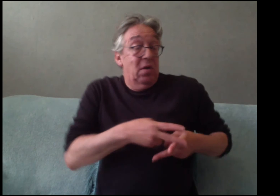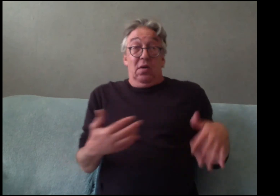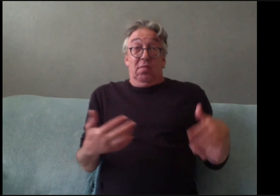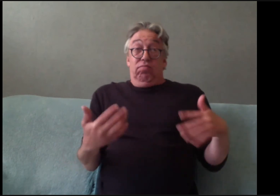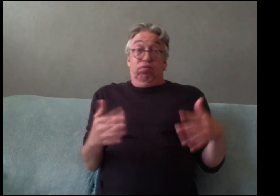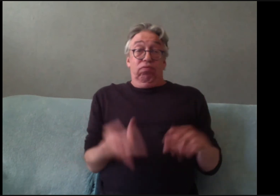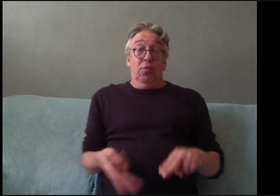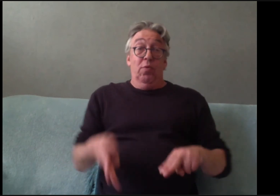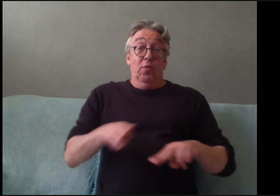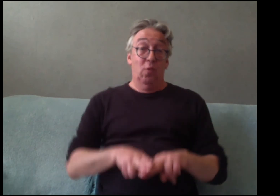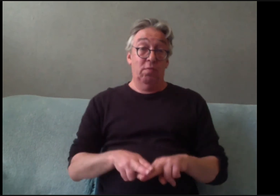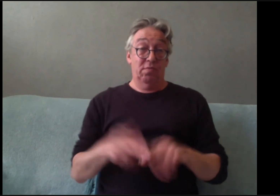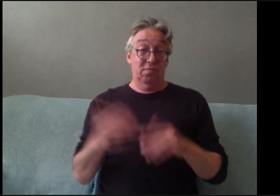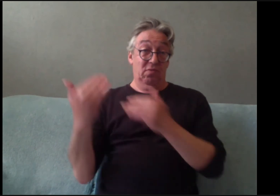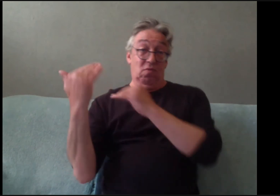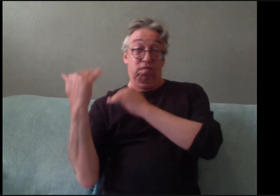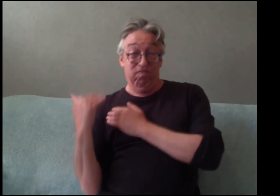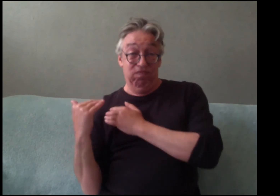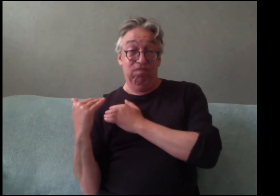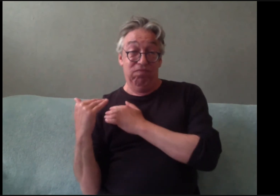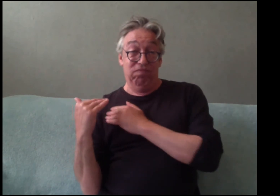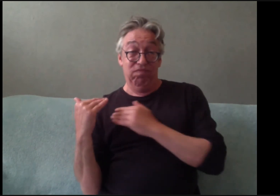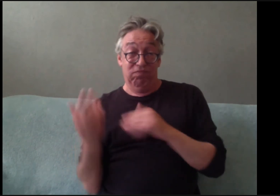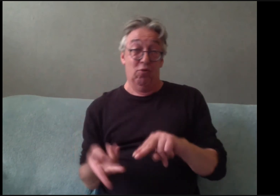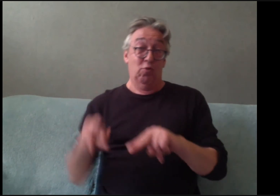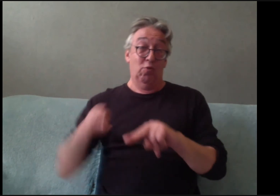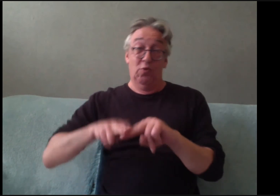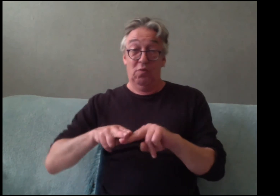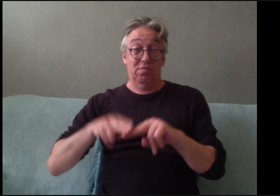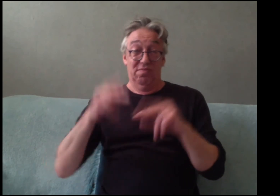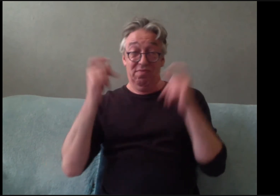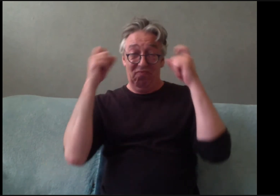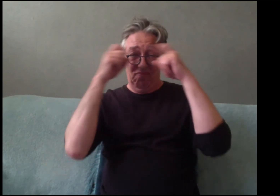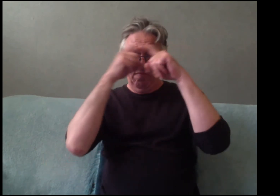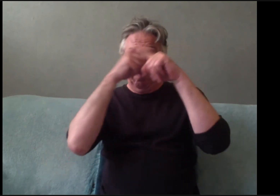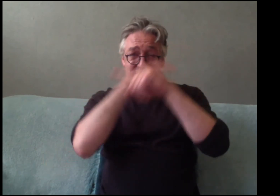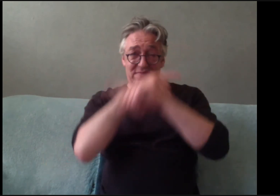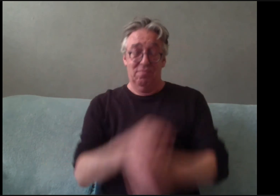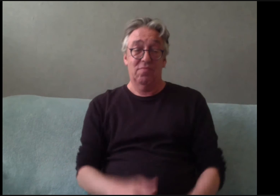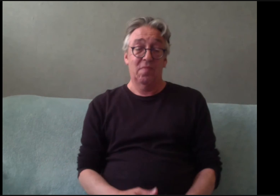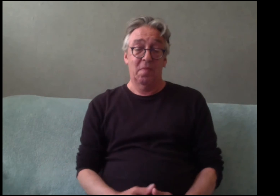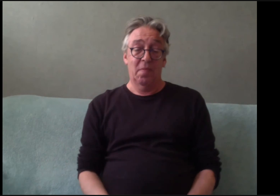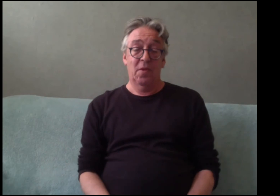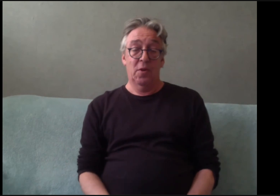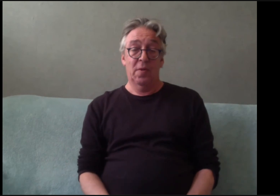Some of them will live with the relative on the Autism spectrum